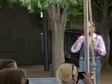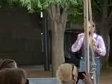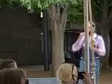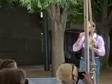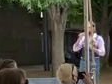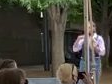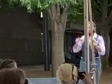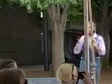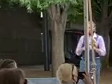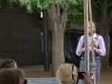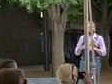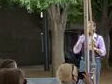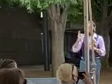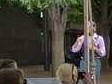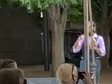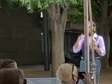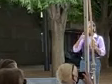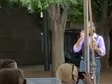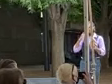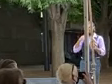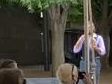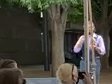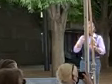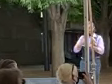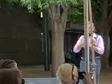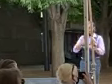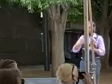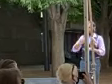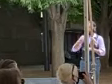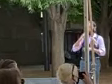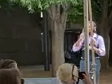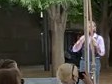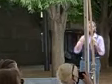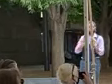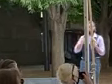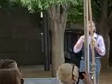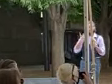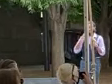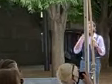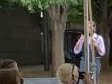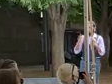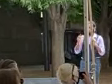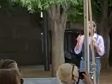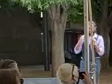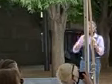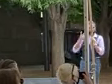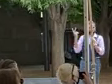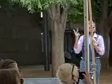a reality where the unemployment rate for folks with disabilities is more than twice the rate of those without.